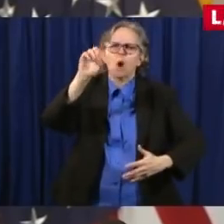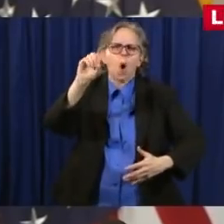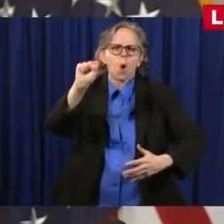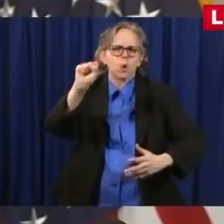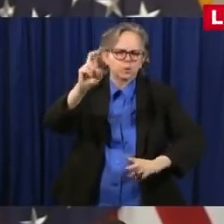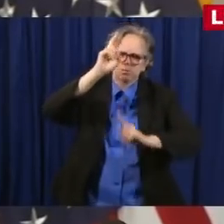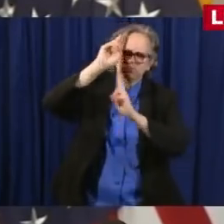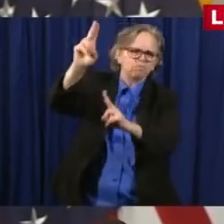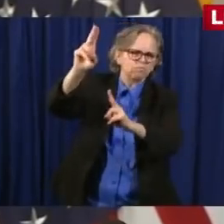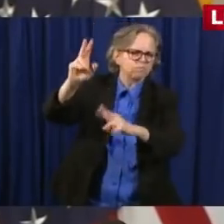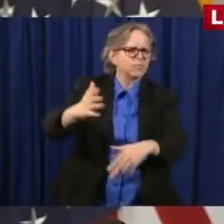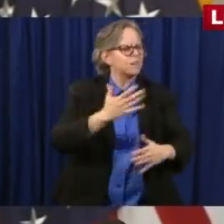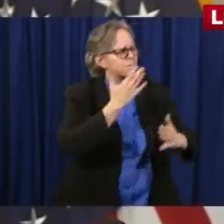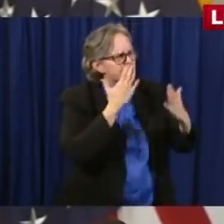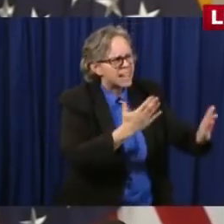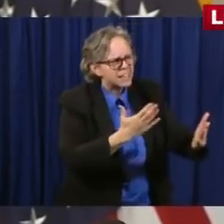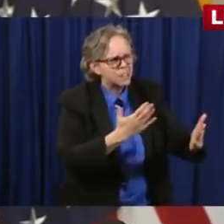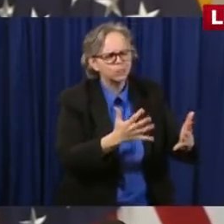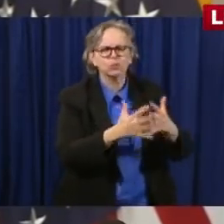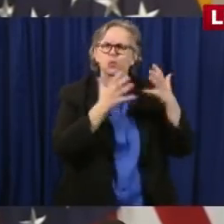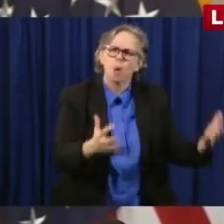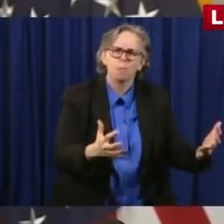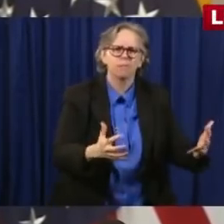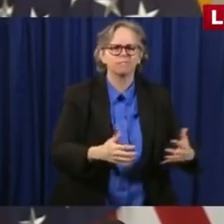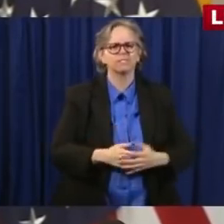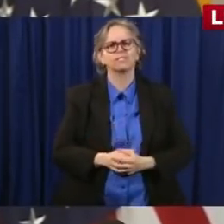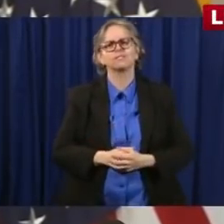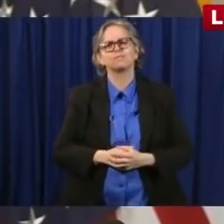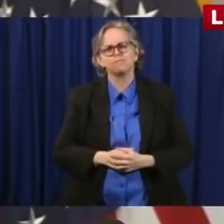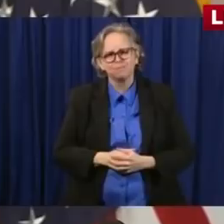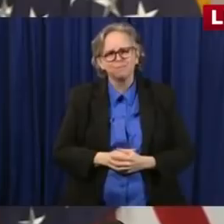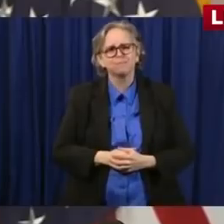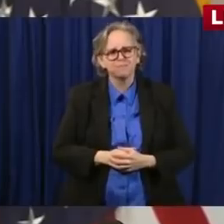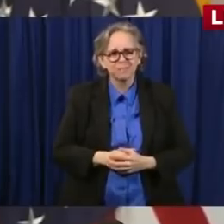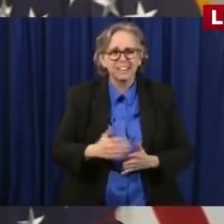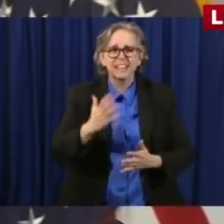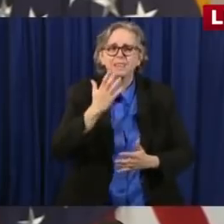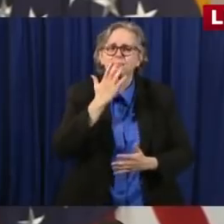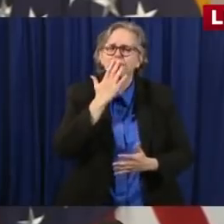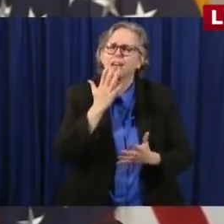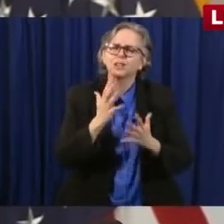THANK YOU, THANK YOU, THANK YOU. YOU ARE HEROES.